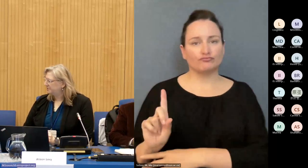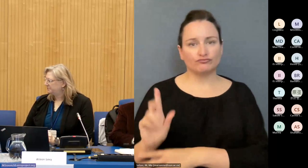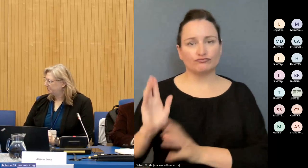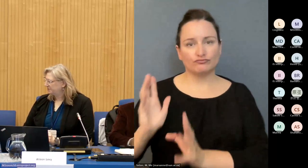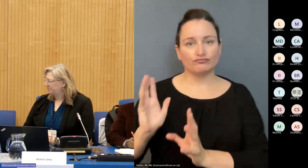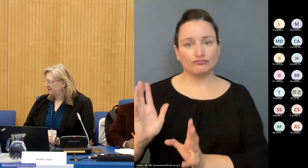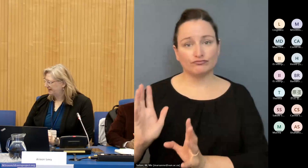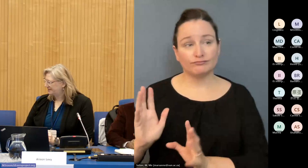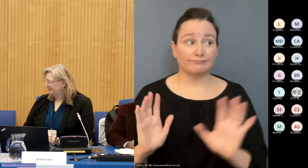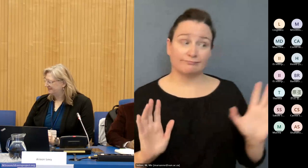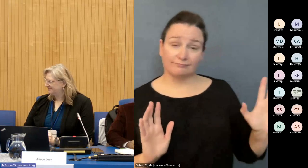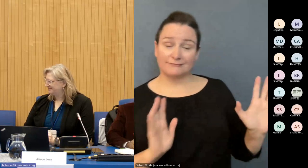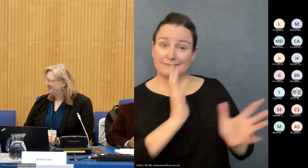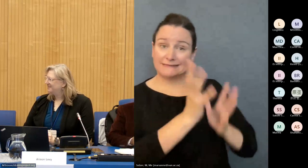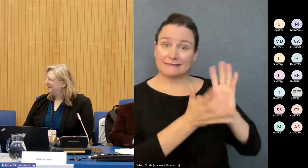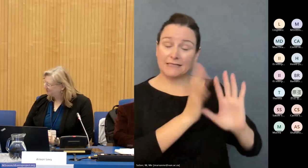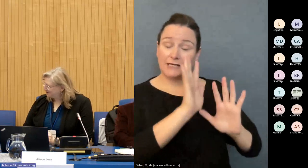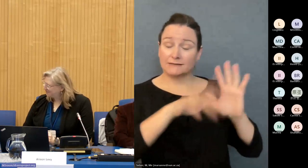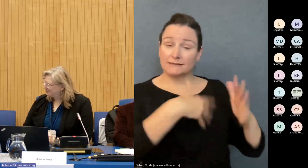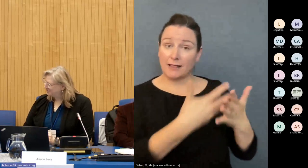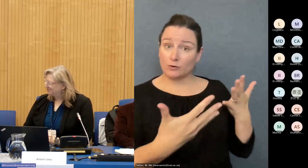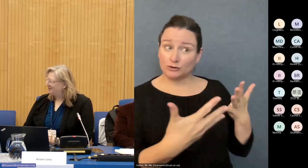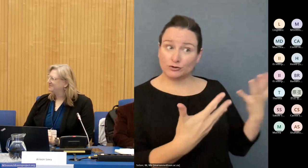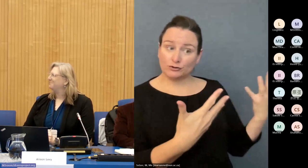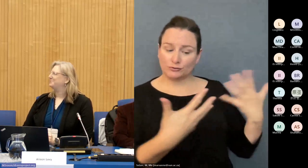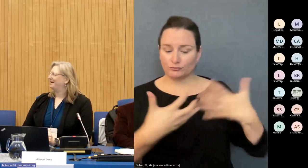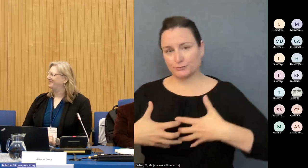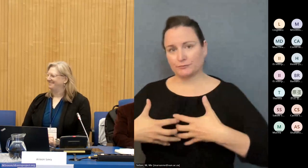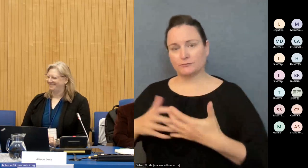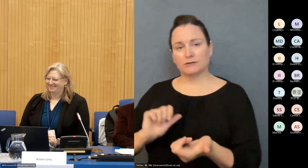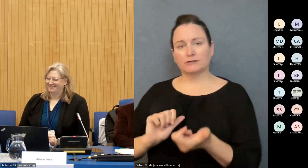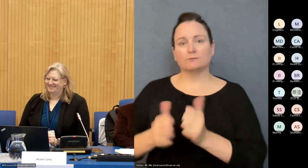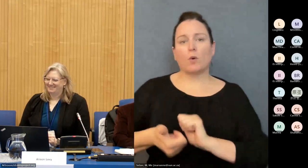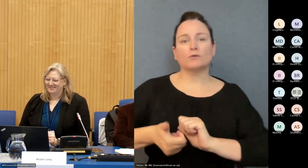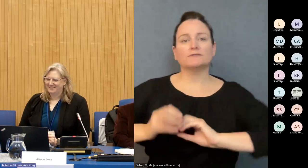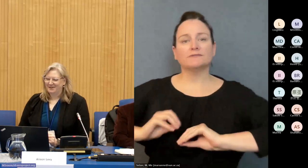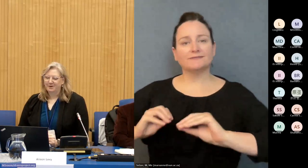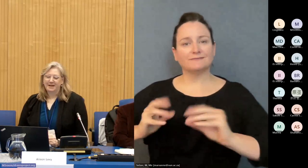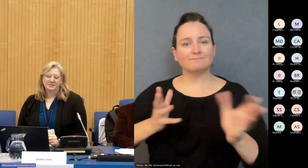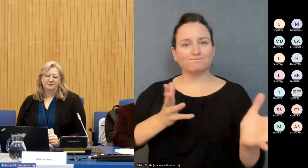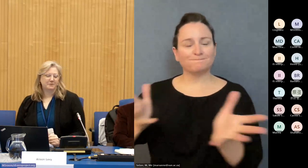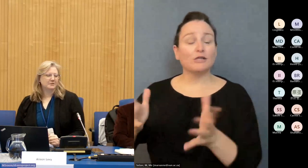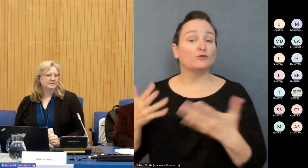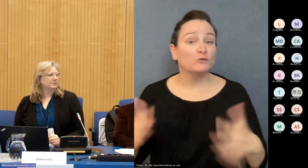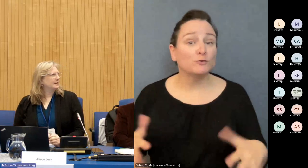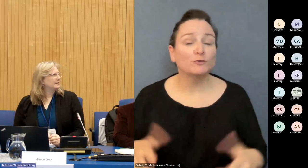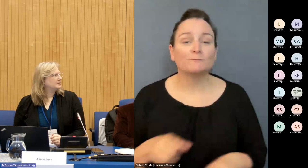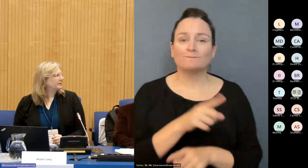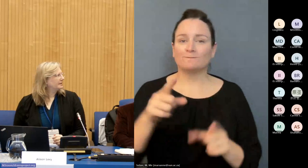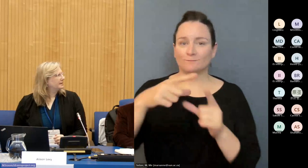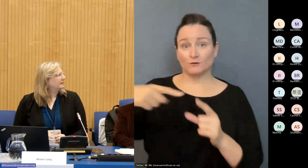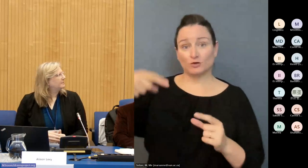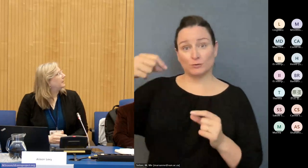with sports broadcasting. Thank you very much for joining us from Japan. First we will get started,